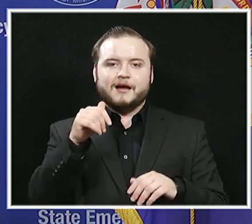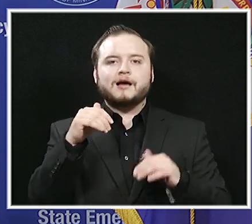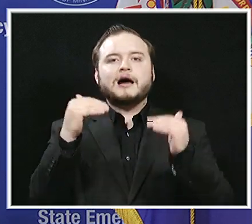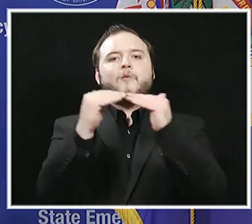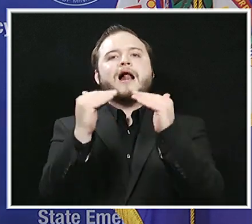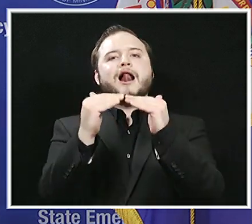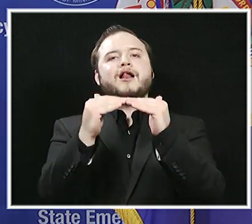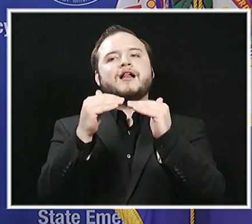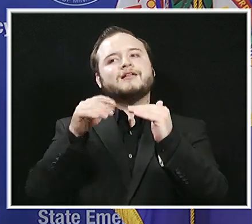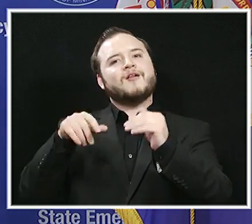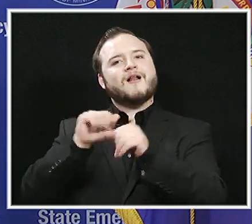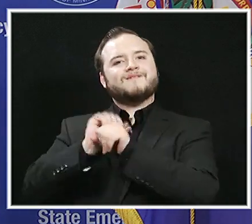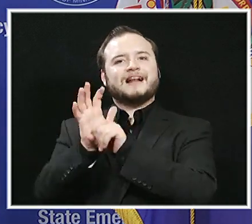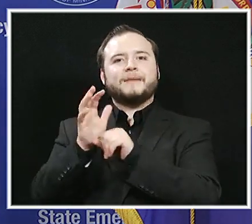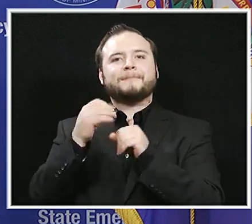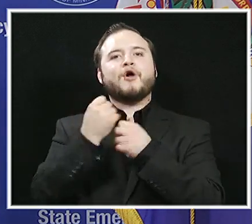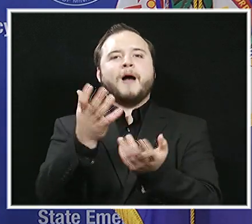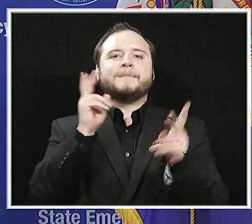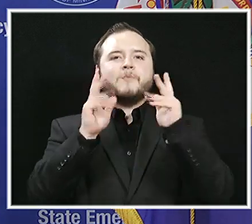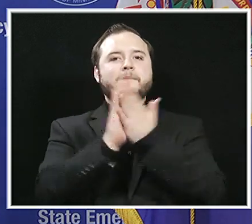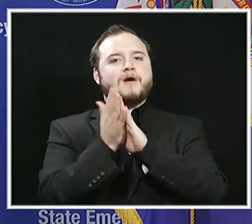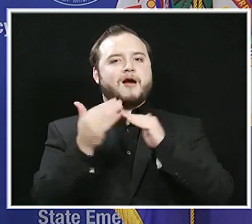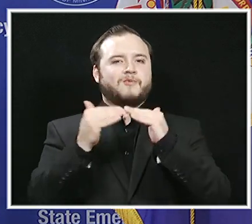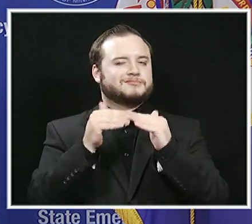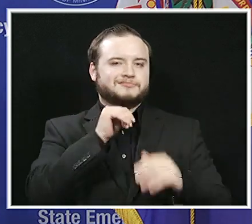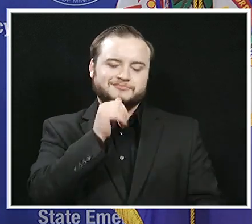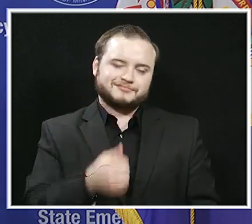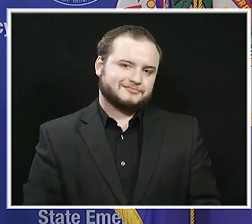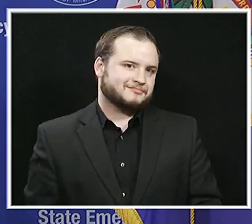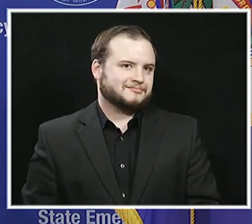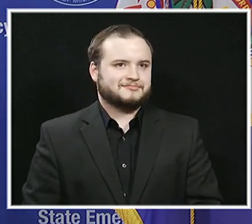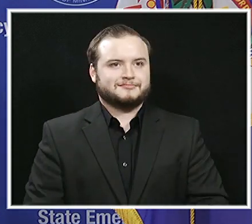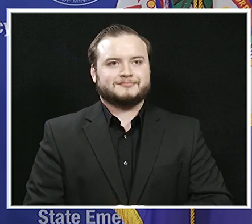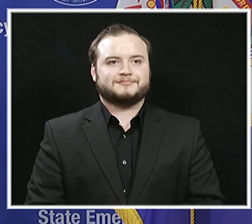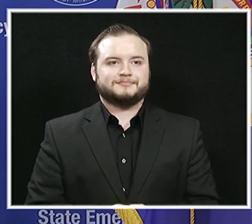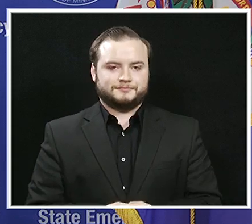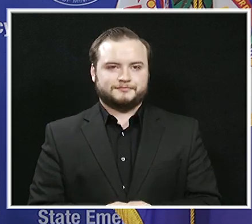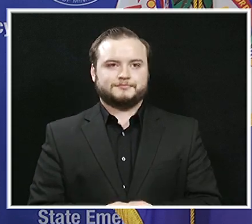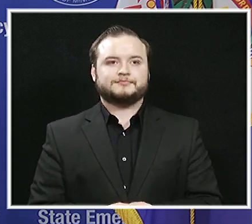socially disadvantaged communities. We are trying to work that, we hear it. I simply don't